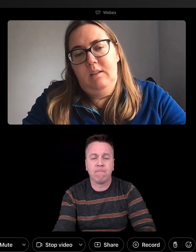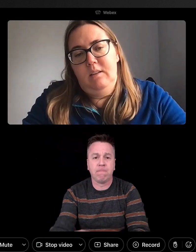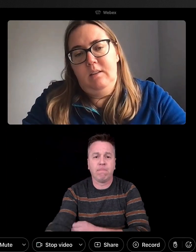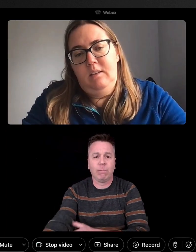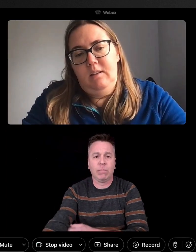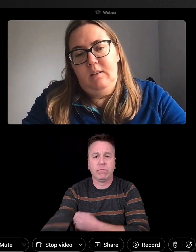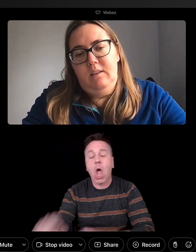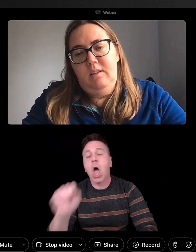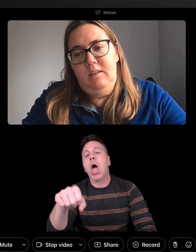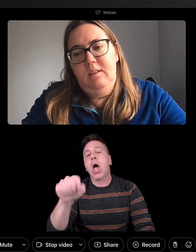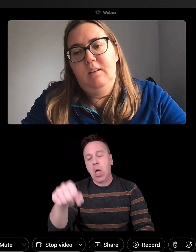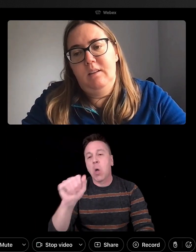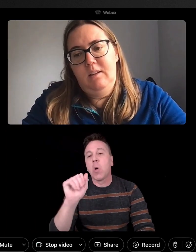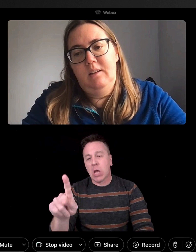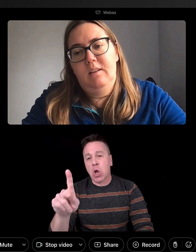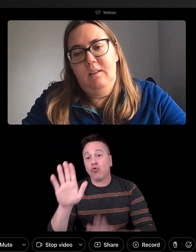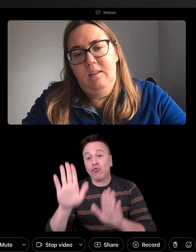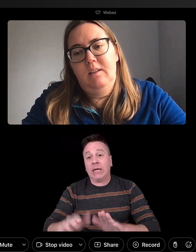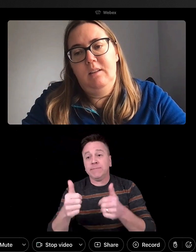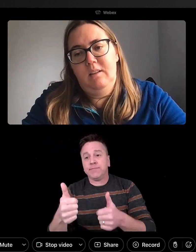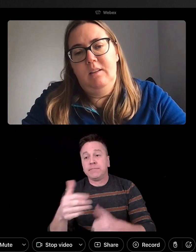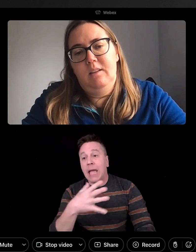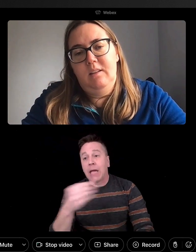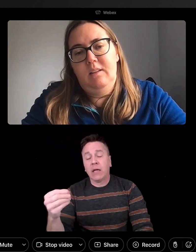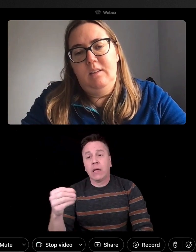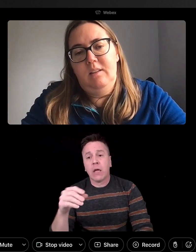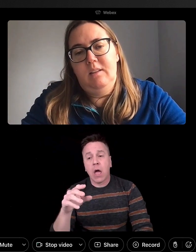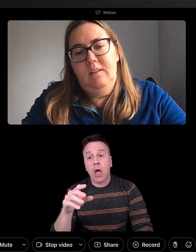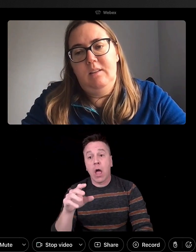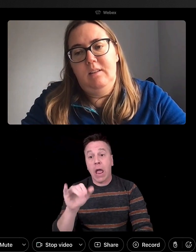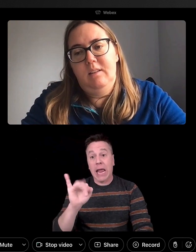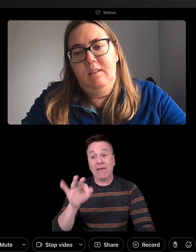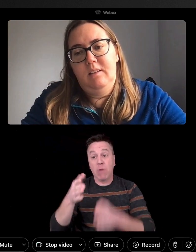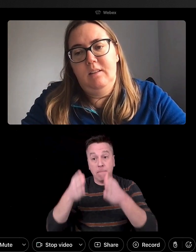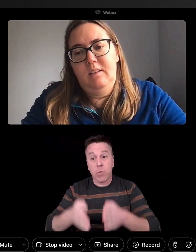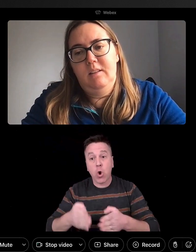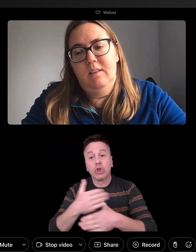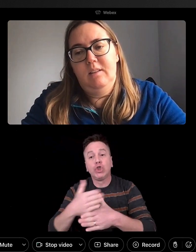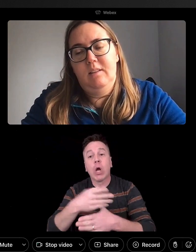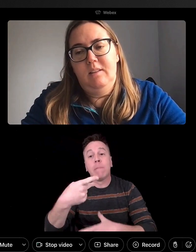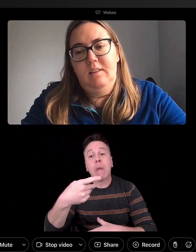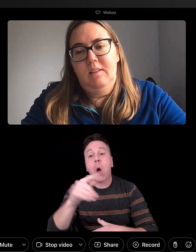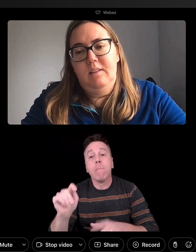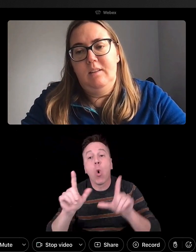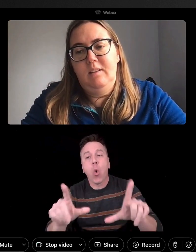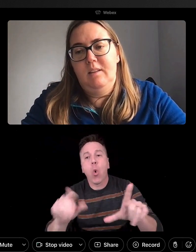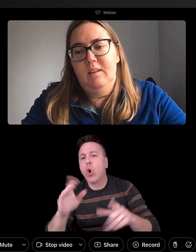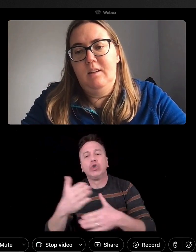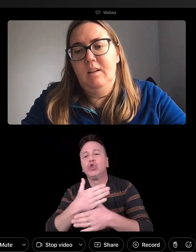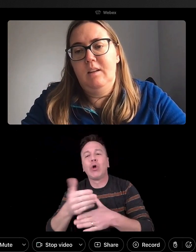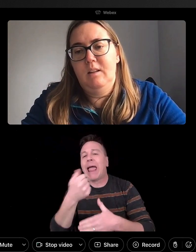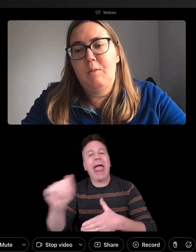And when someone sharing a PowerPoint or sharing content, do you need to change